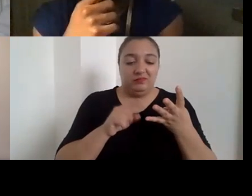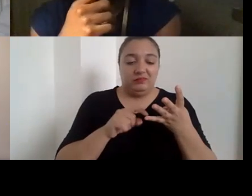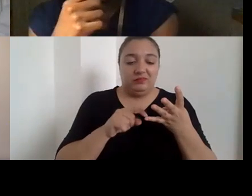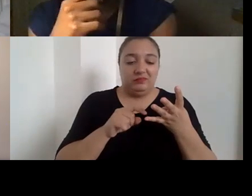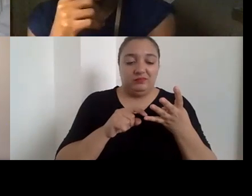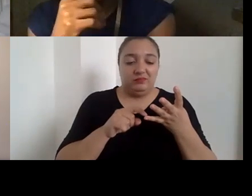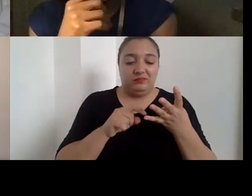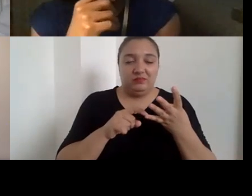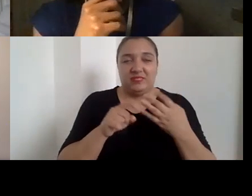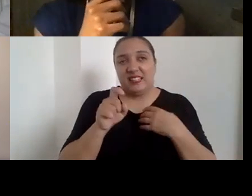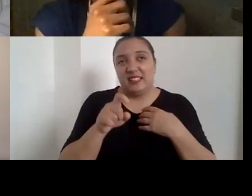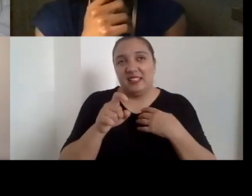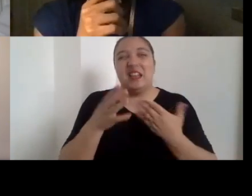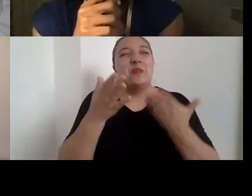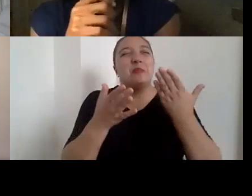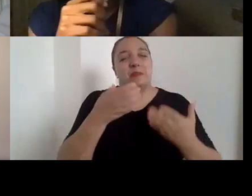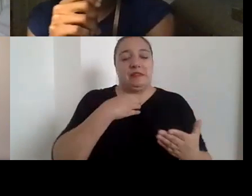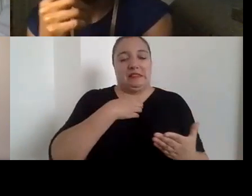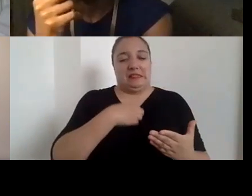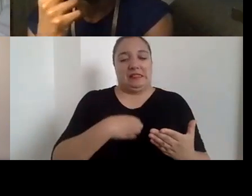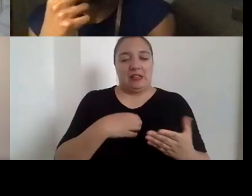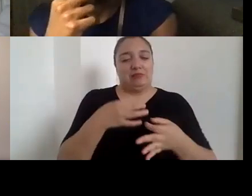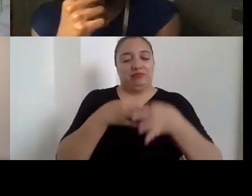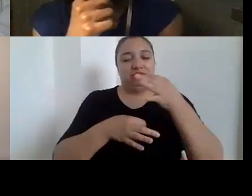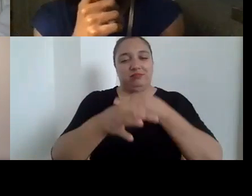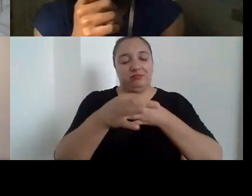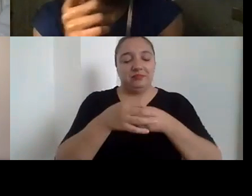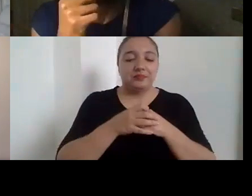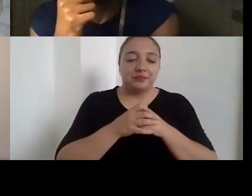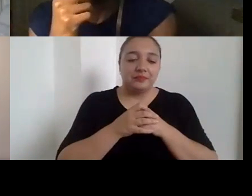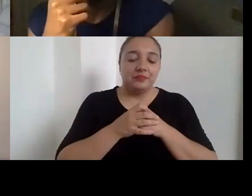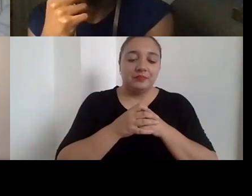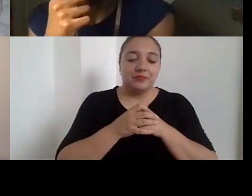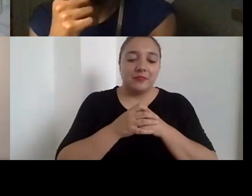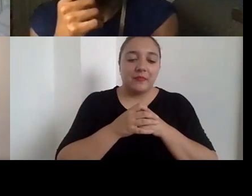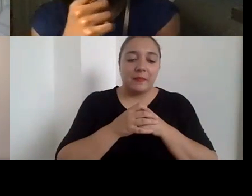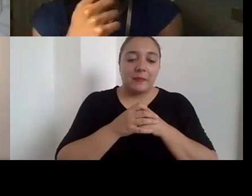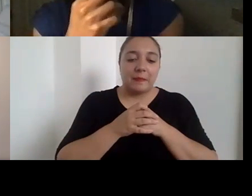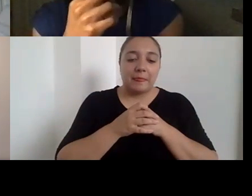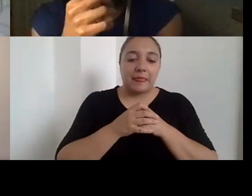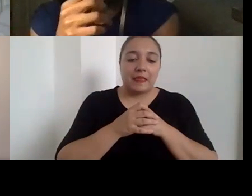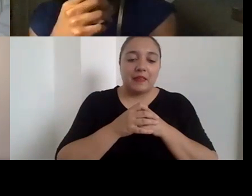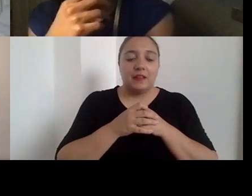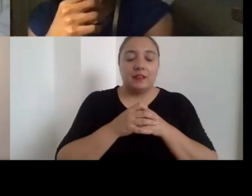I desire an understanding that if we're truly